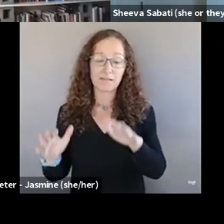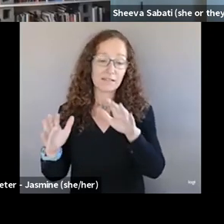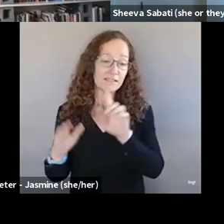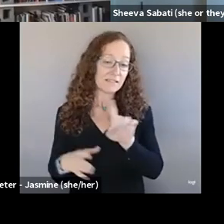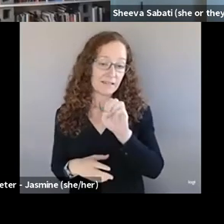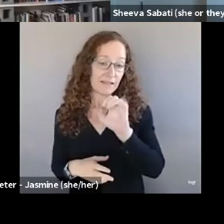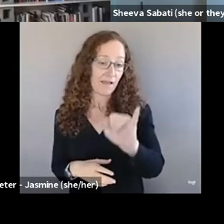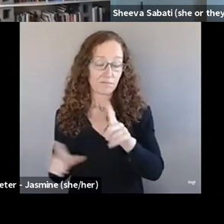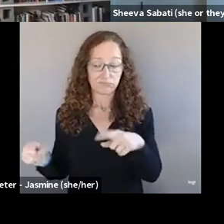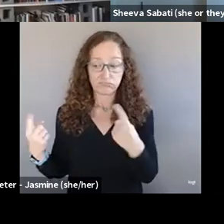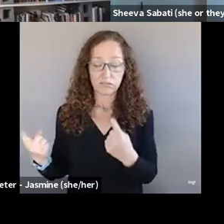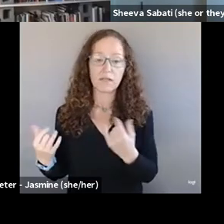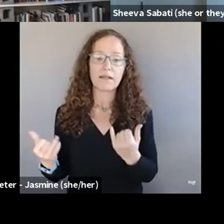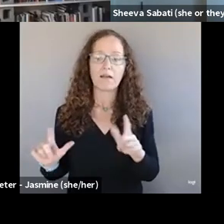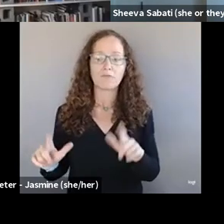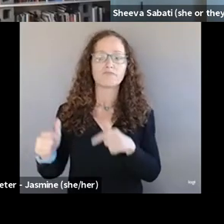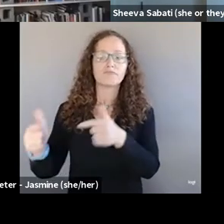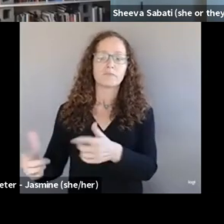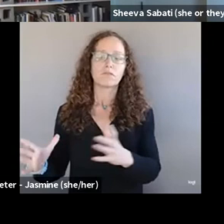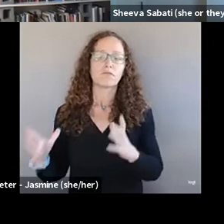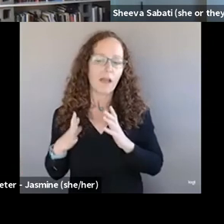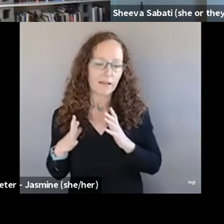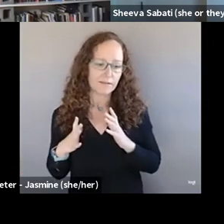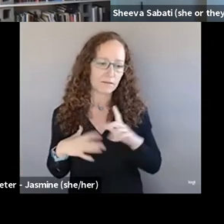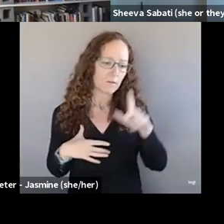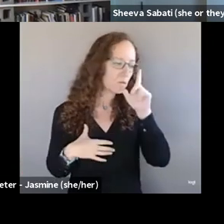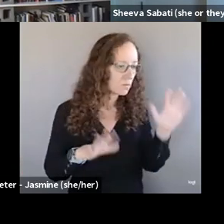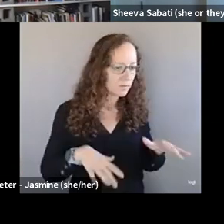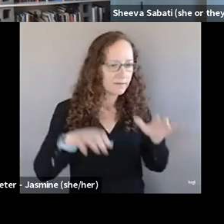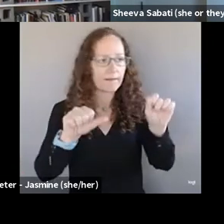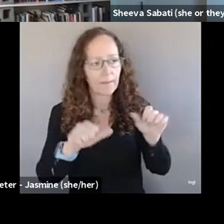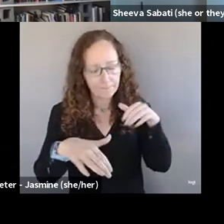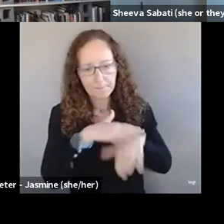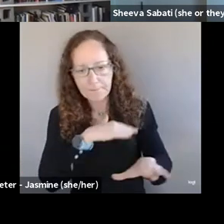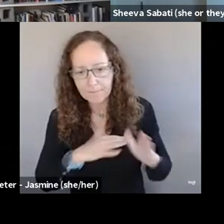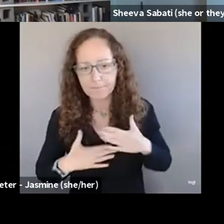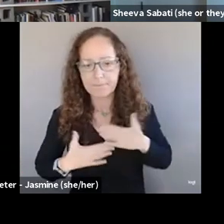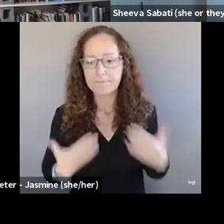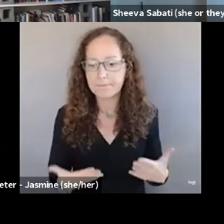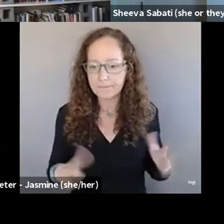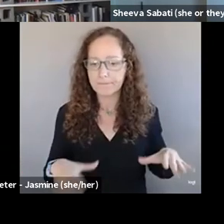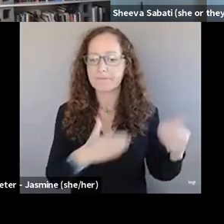for everyone and who needs to step in and take responsibility and accountability in different ways.